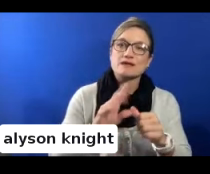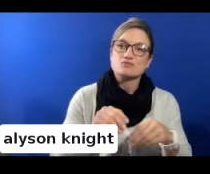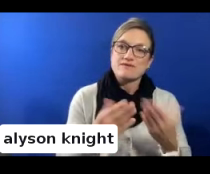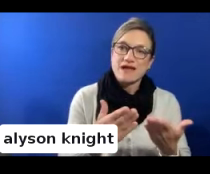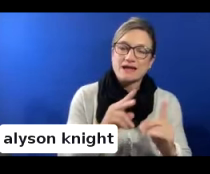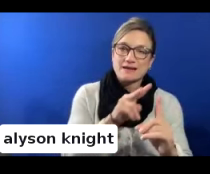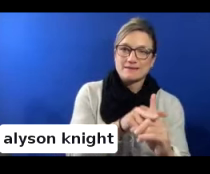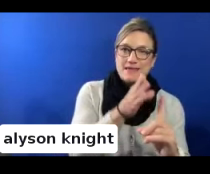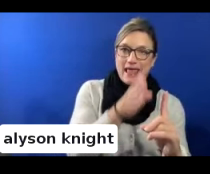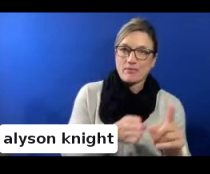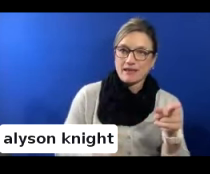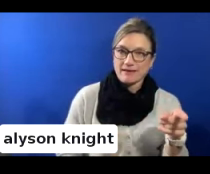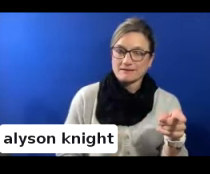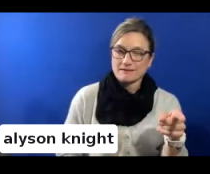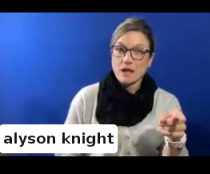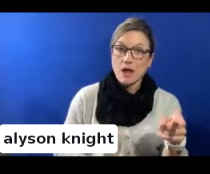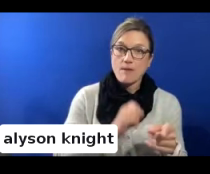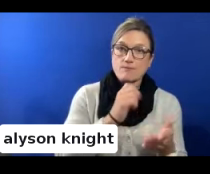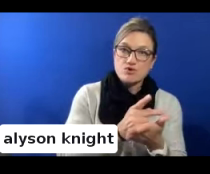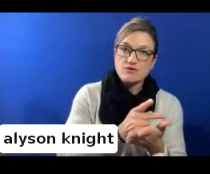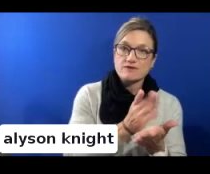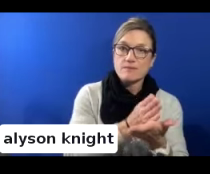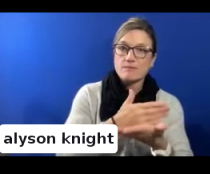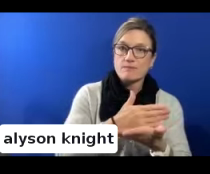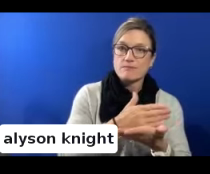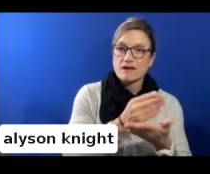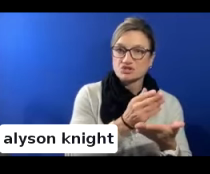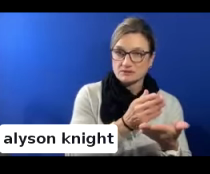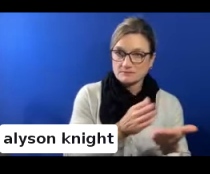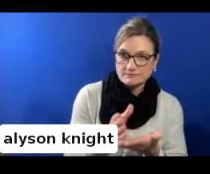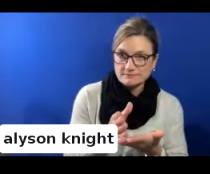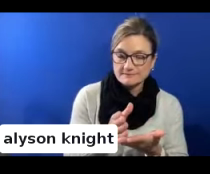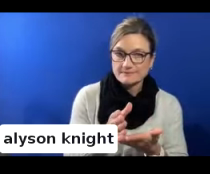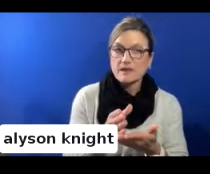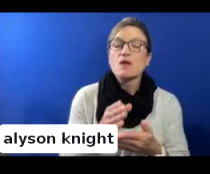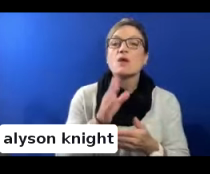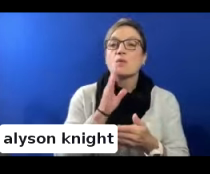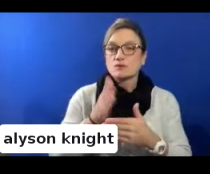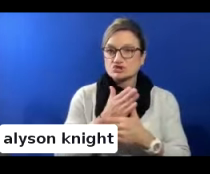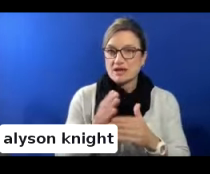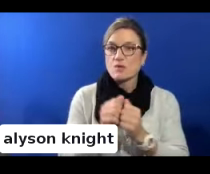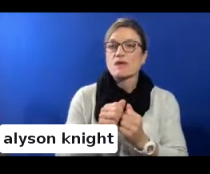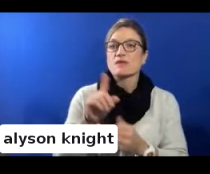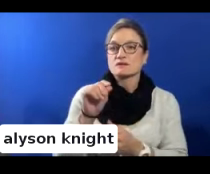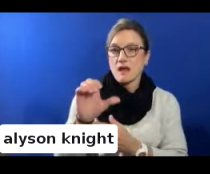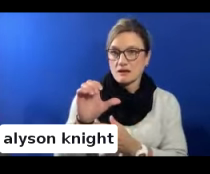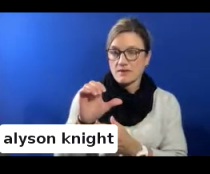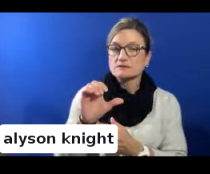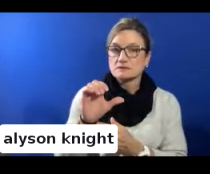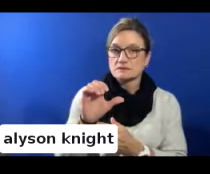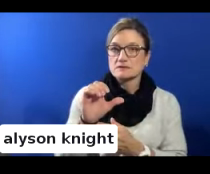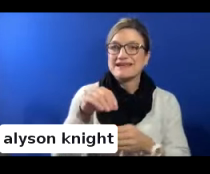the approved budget by sharing it under documents within the dashboard.